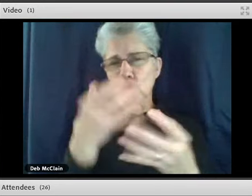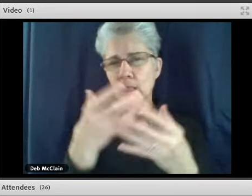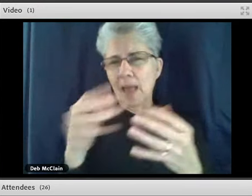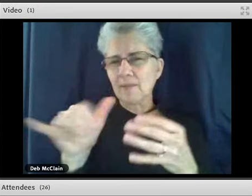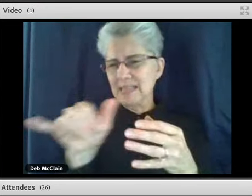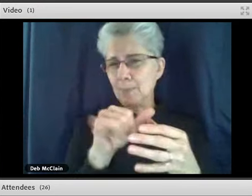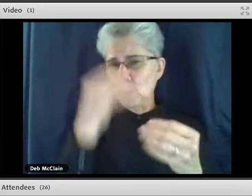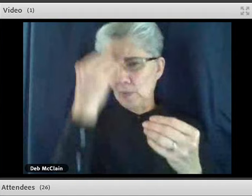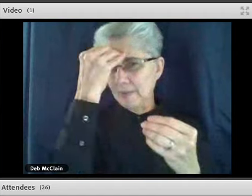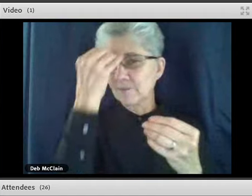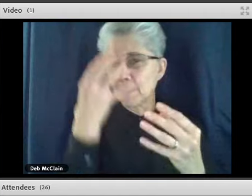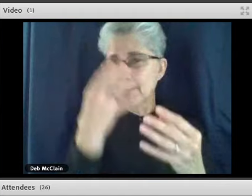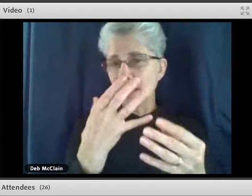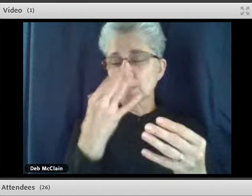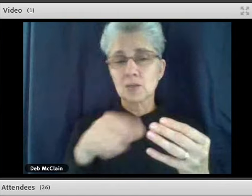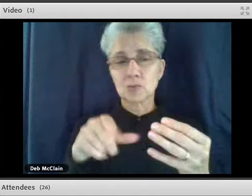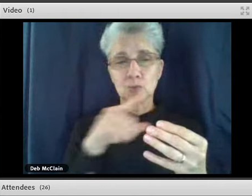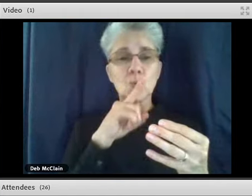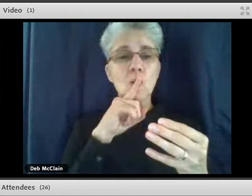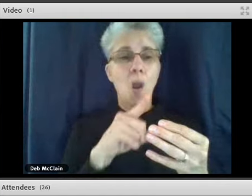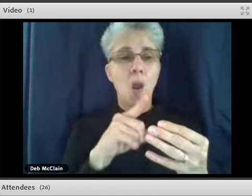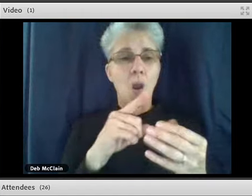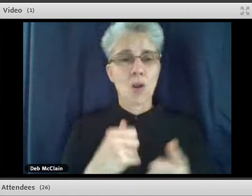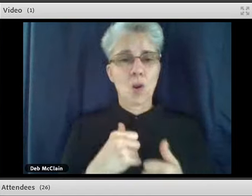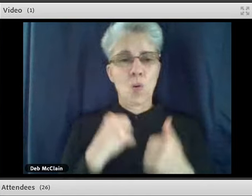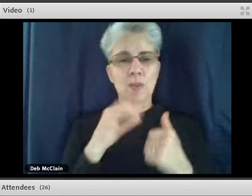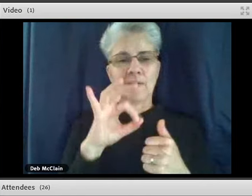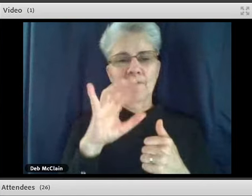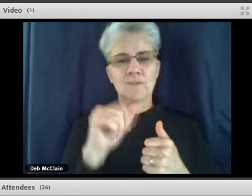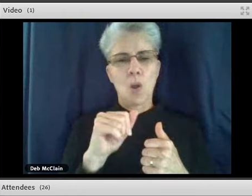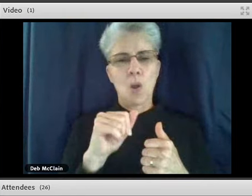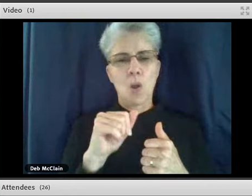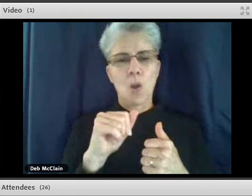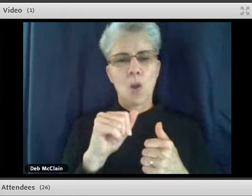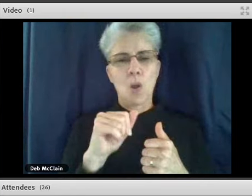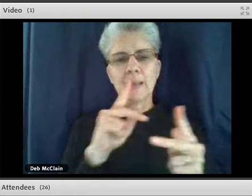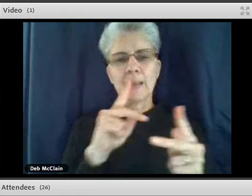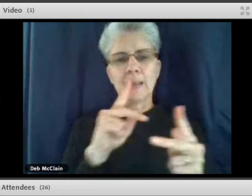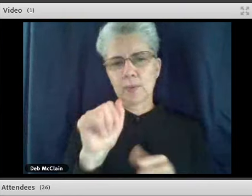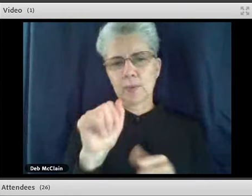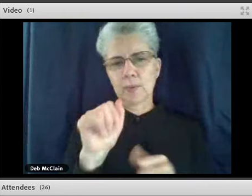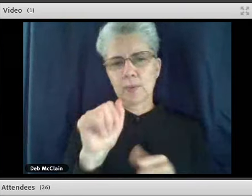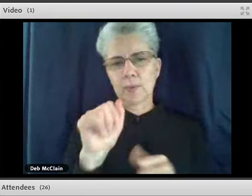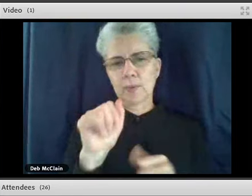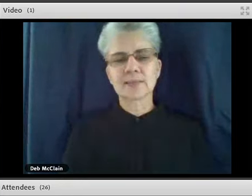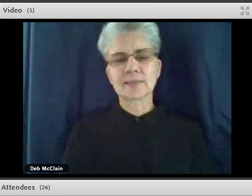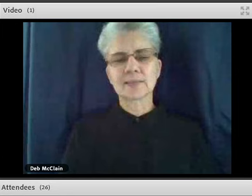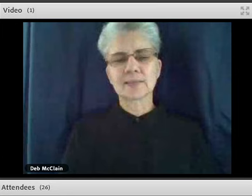Again, Florida Electronic Library gives you a lot of similar information, because you are a resident of Florida,